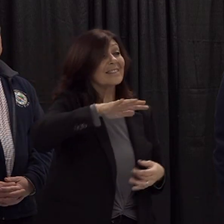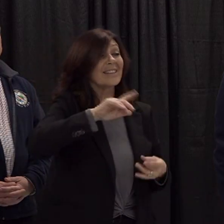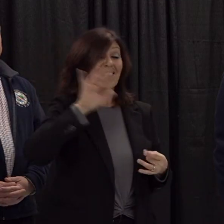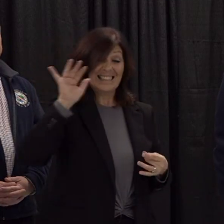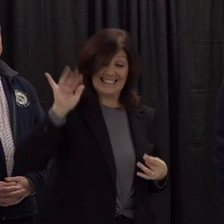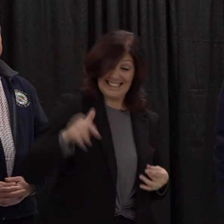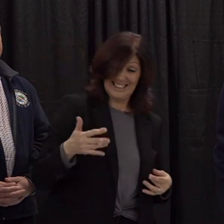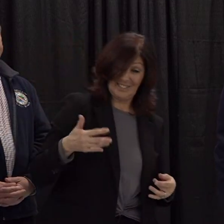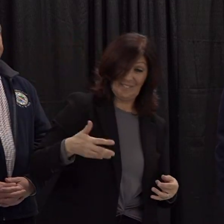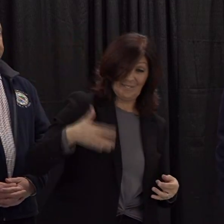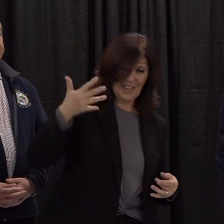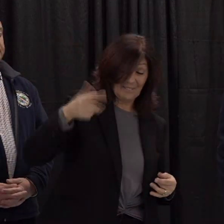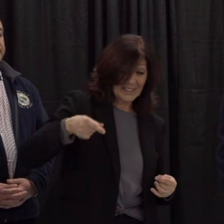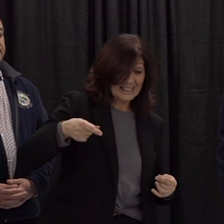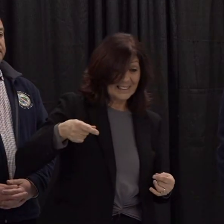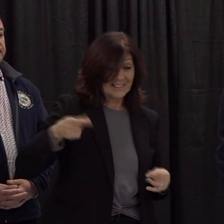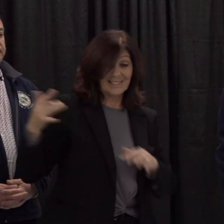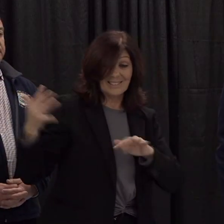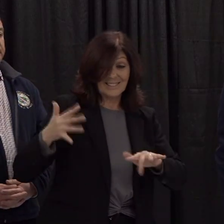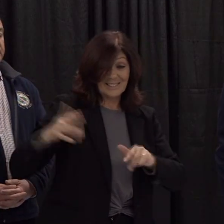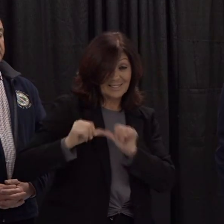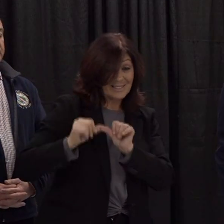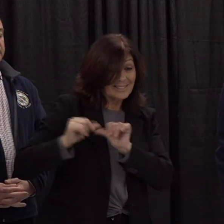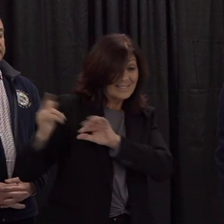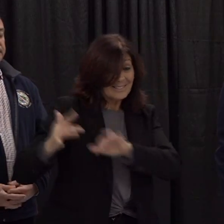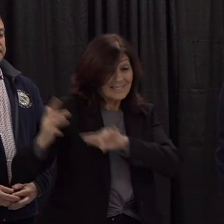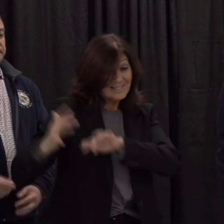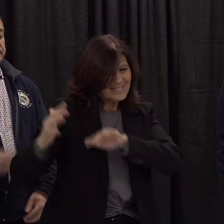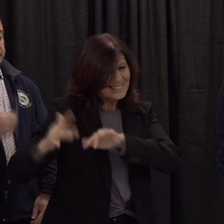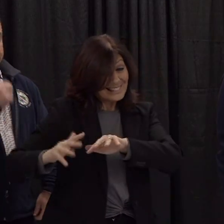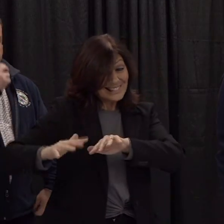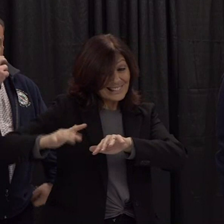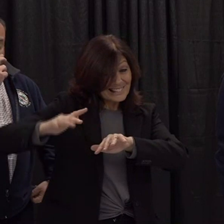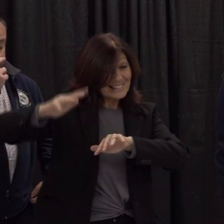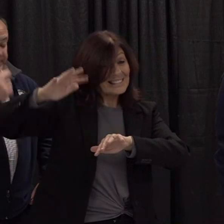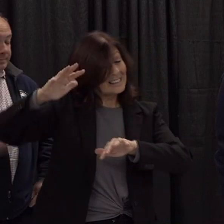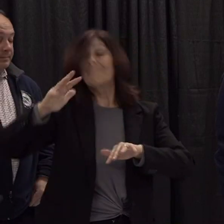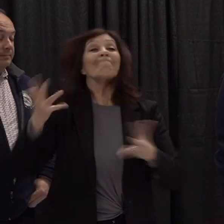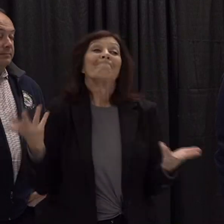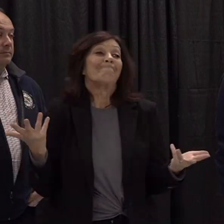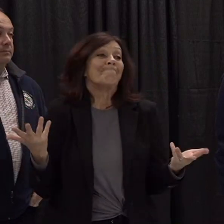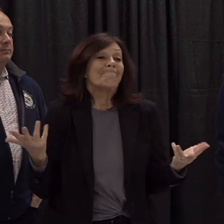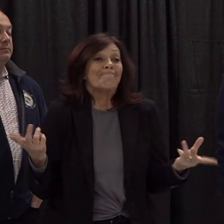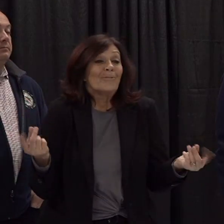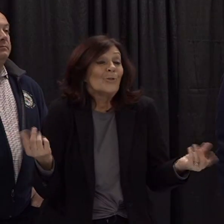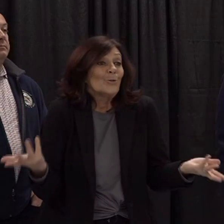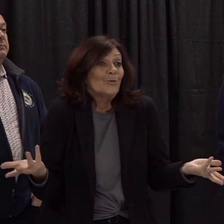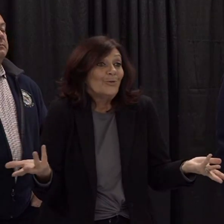point and snow falling at rates of over 3 inches per hour. There's not a whole lot we can do, especially when the roads are starting